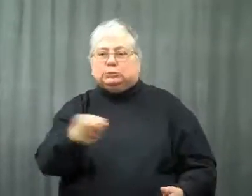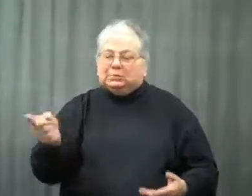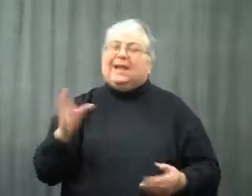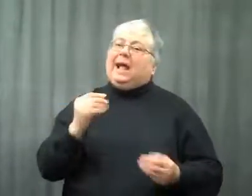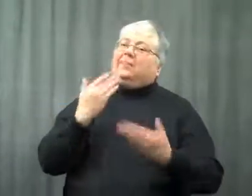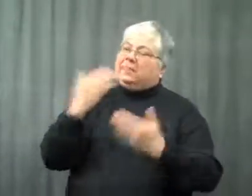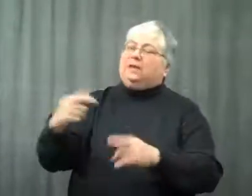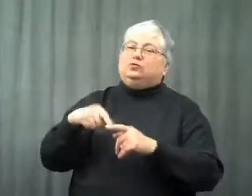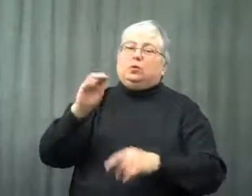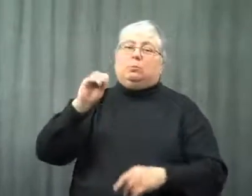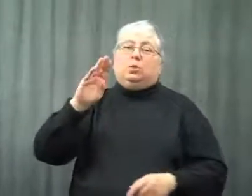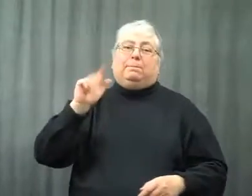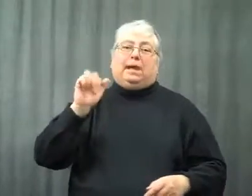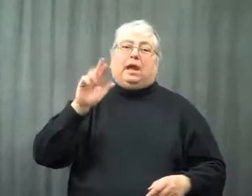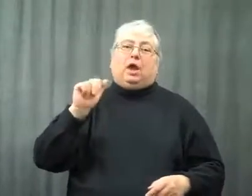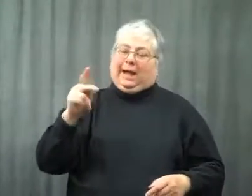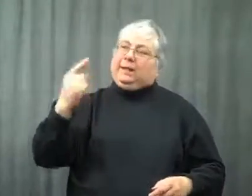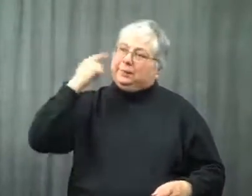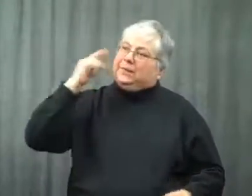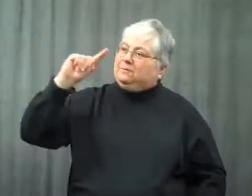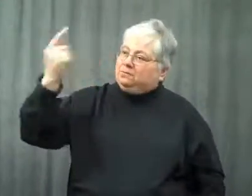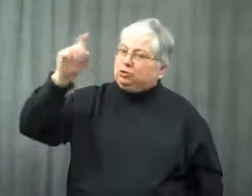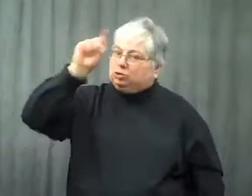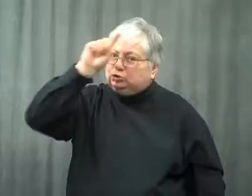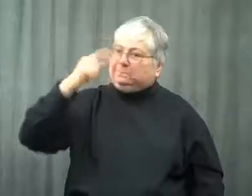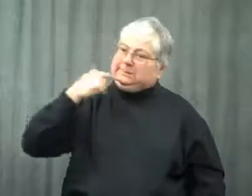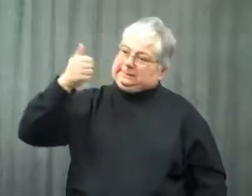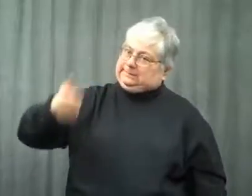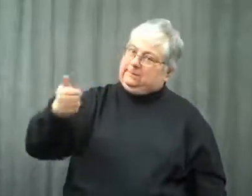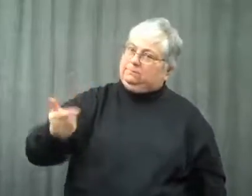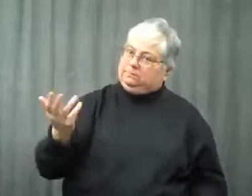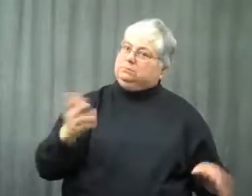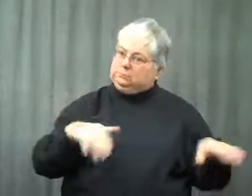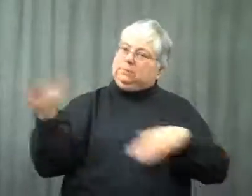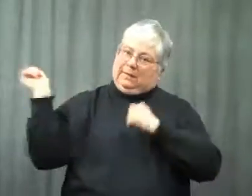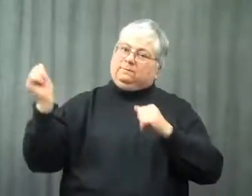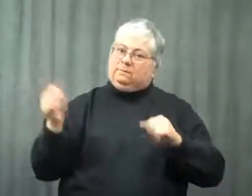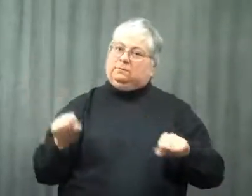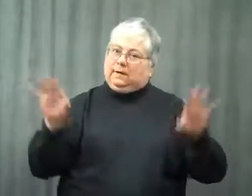He thanked Mubarak for leaving and putting Egypt ahead of personal interest.